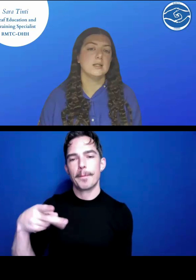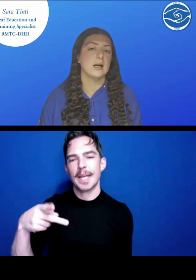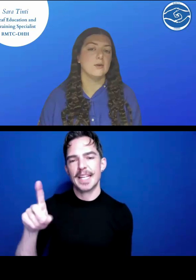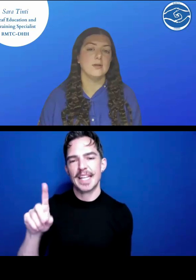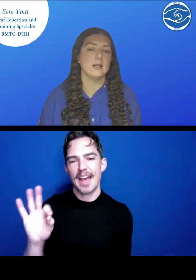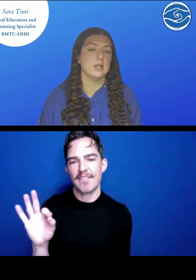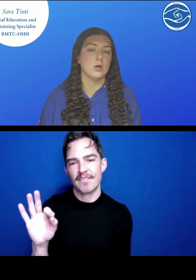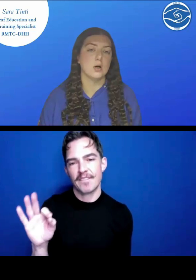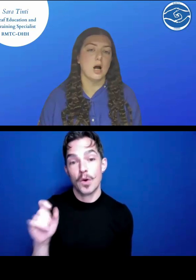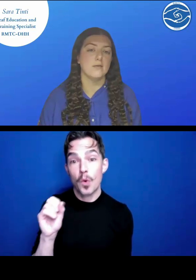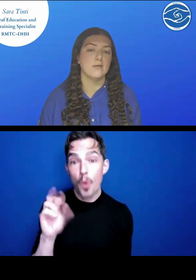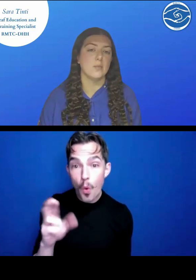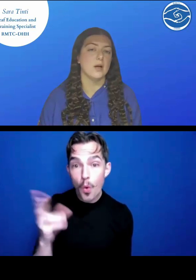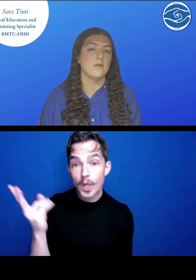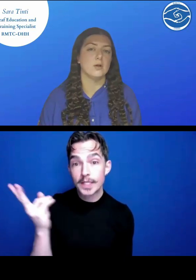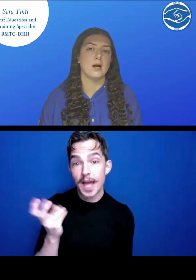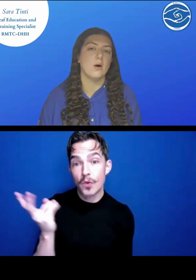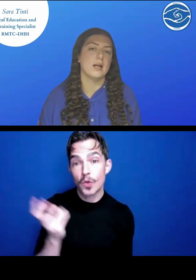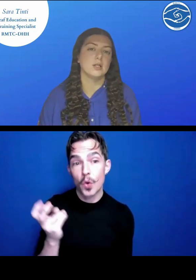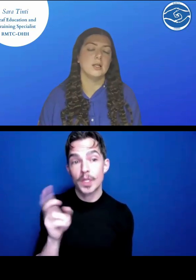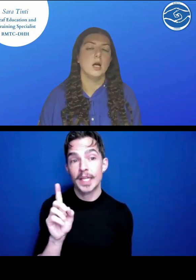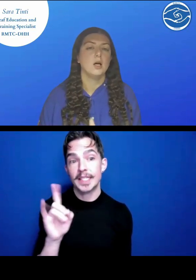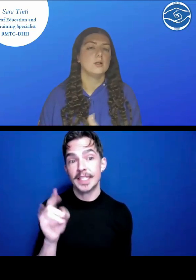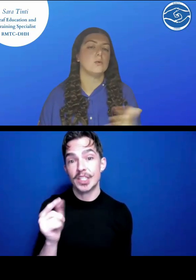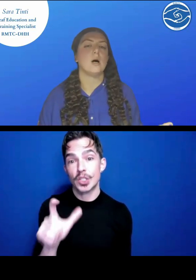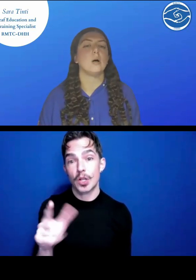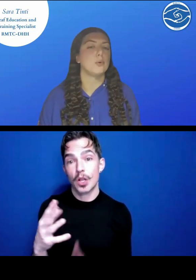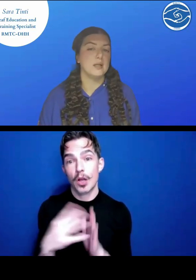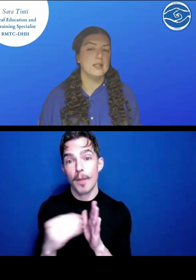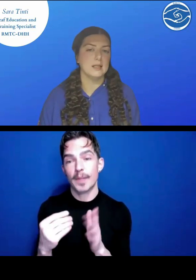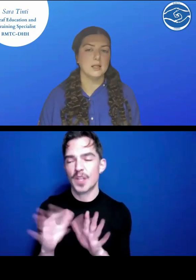could just download the digital copy from there if you're like, "Oh, I actually don't want a printed